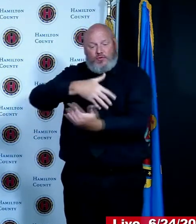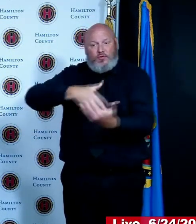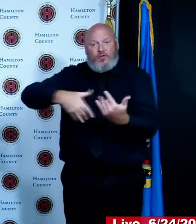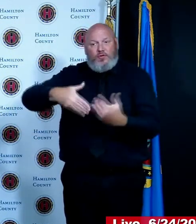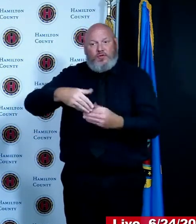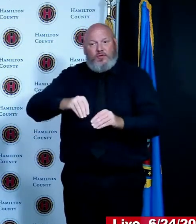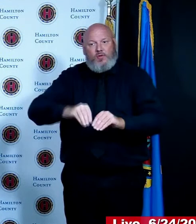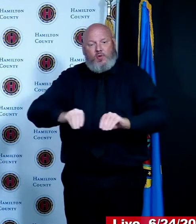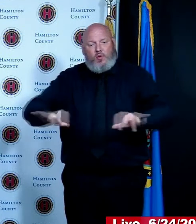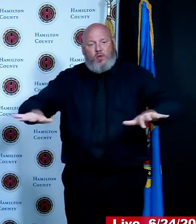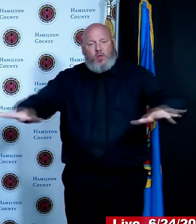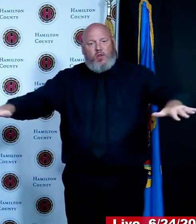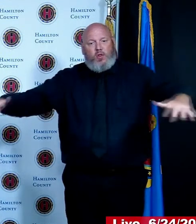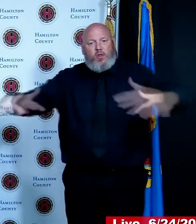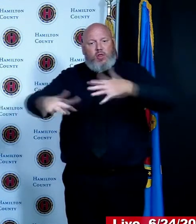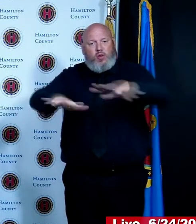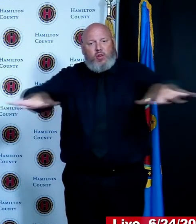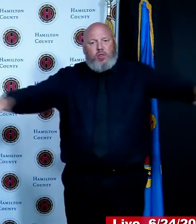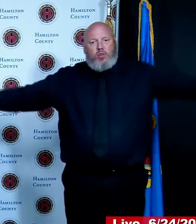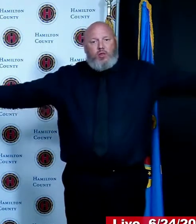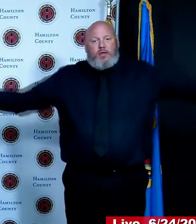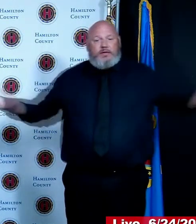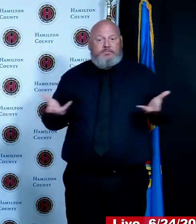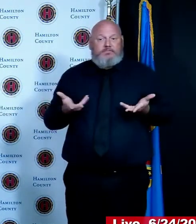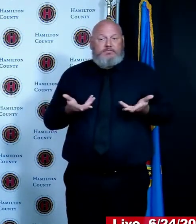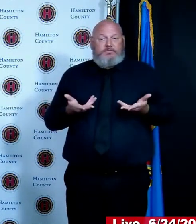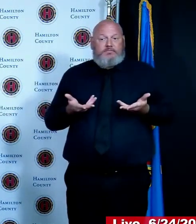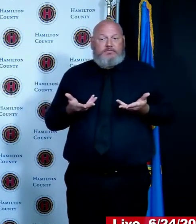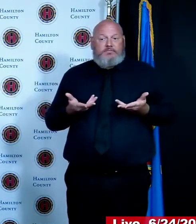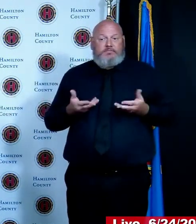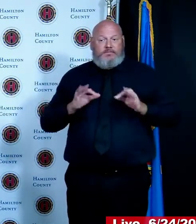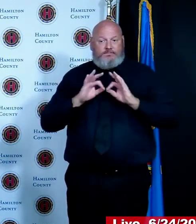events like that but I don't have any information to say that one event caused